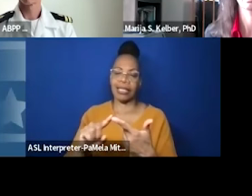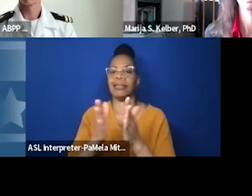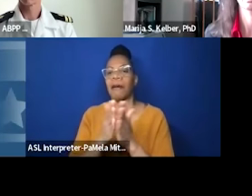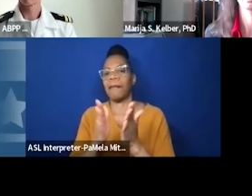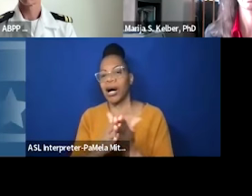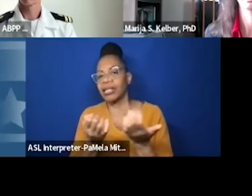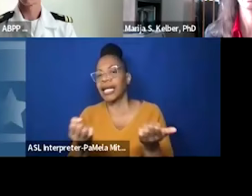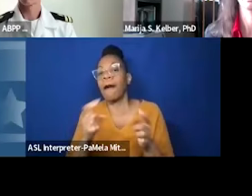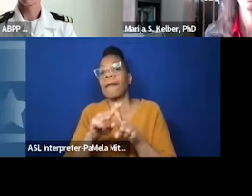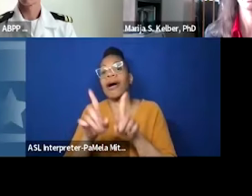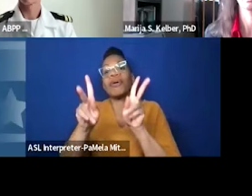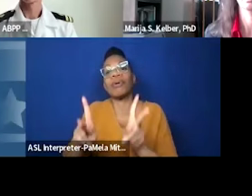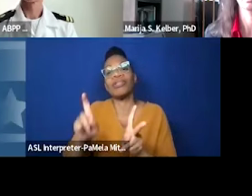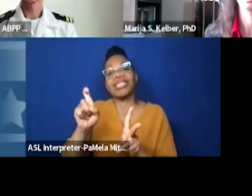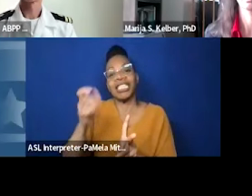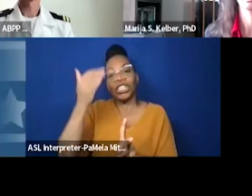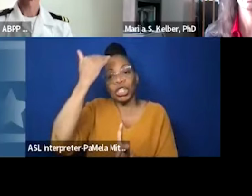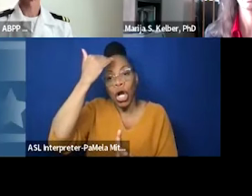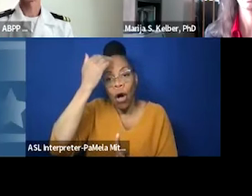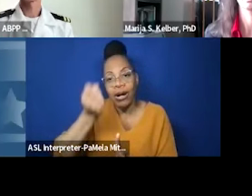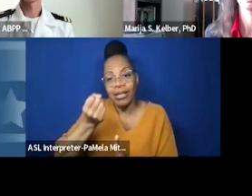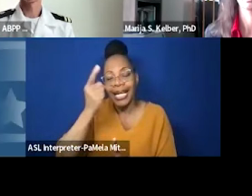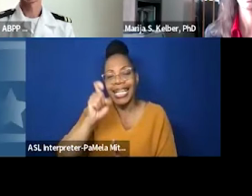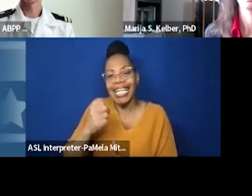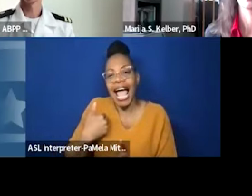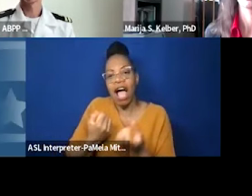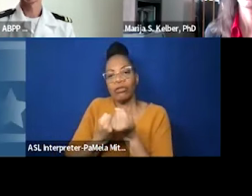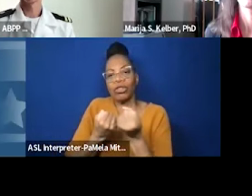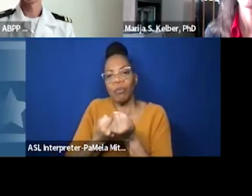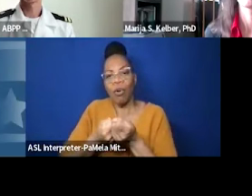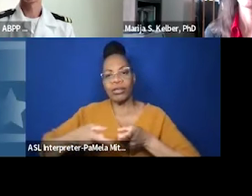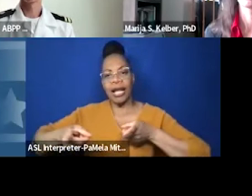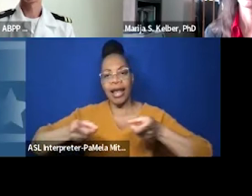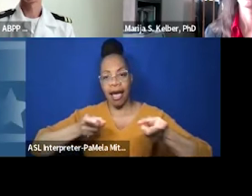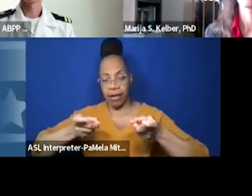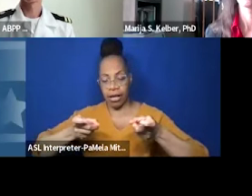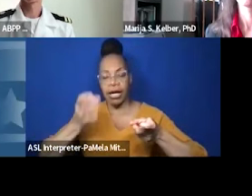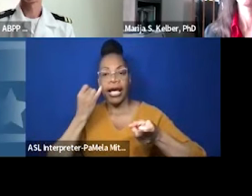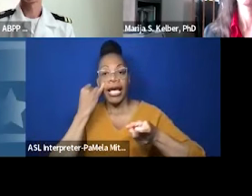they need to understand that, need to be able to have some support in navigating that. So if your organization,